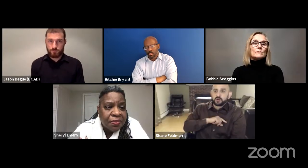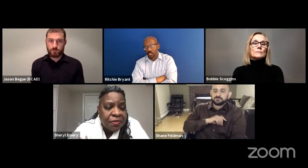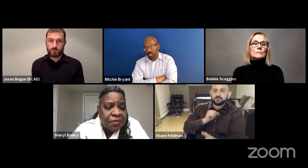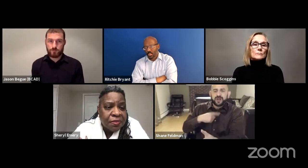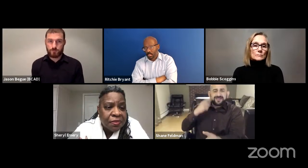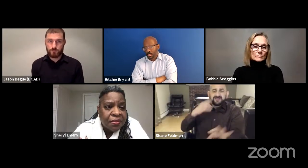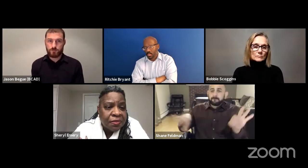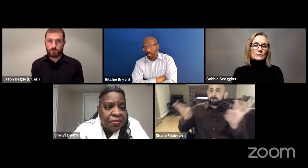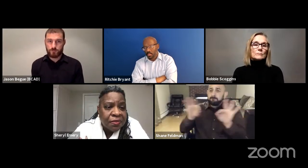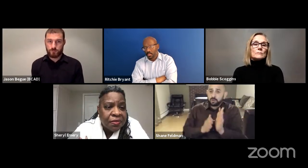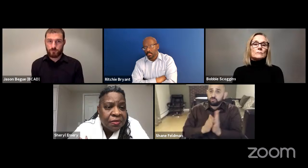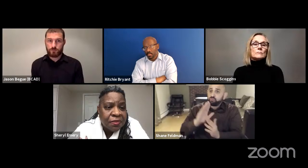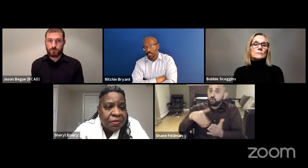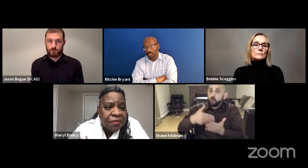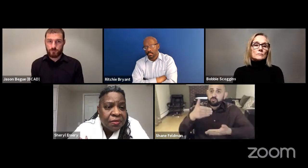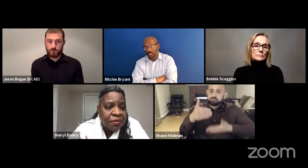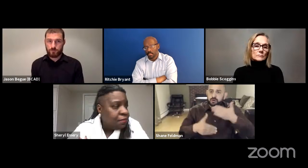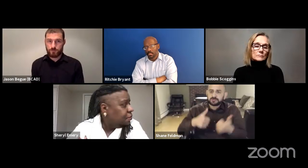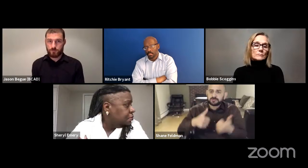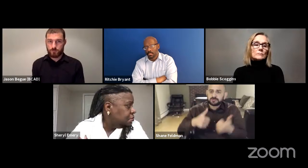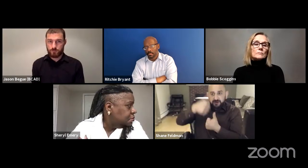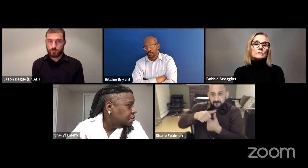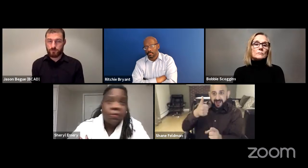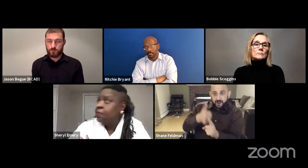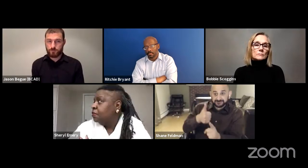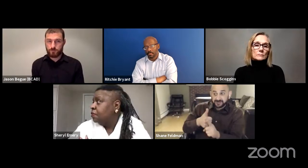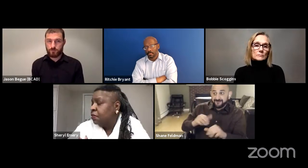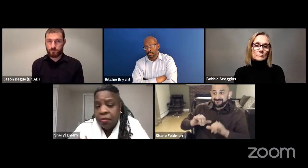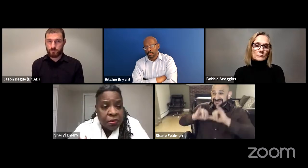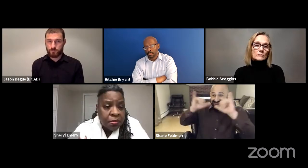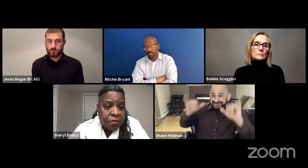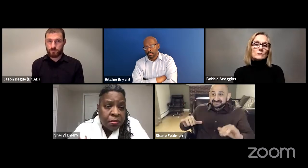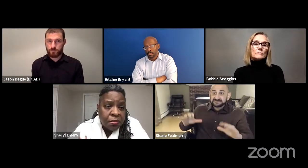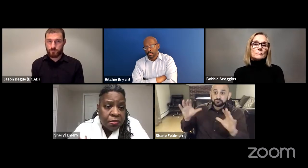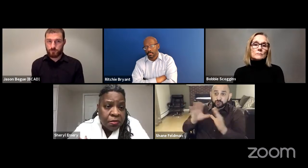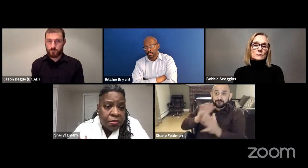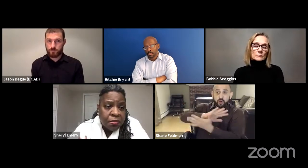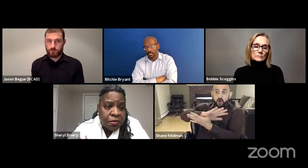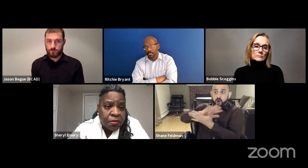about the ability of the interpreter to communicate effectively and that impacts her health. So